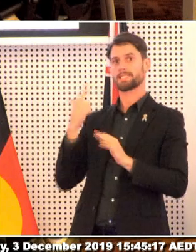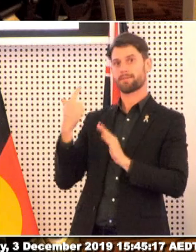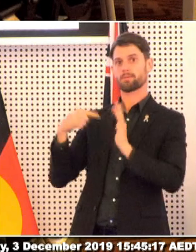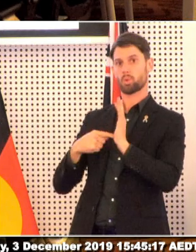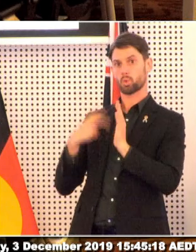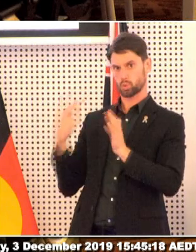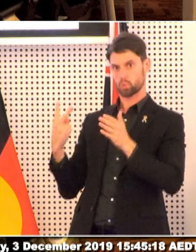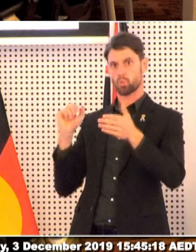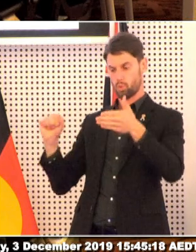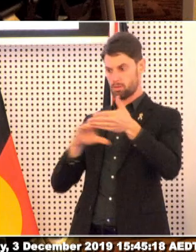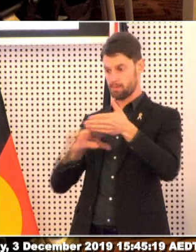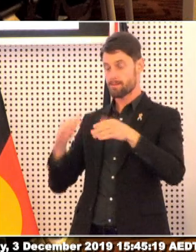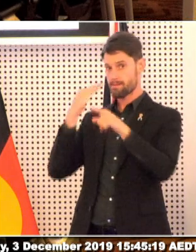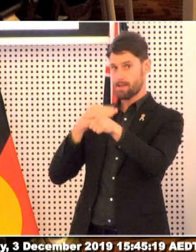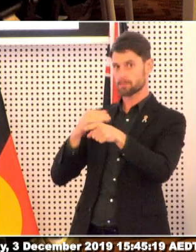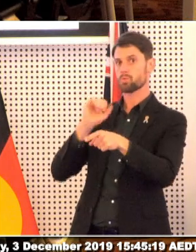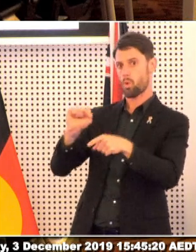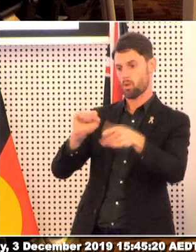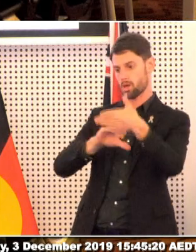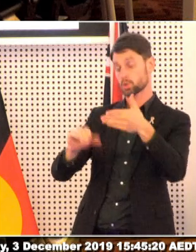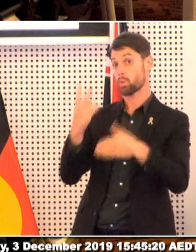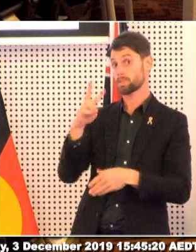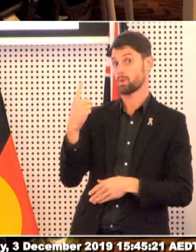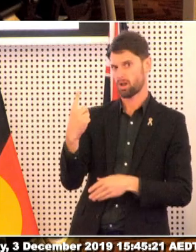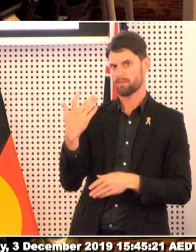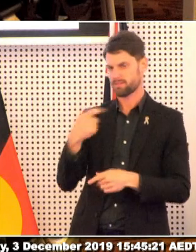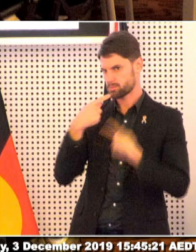Do you want to talk about what your experience has been when you’ve undertaken